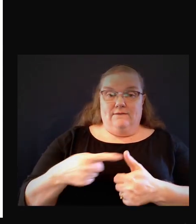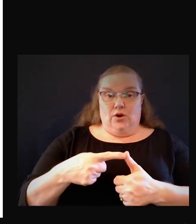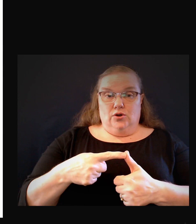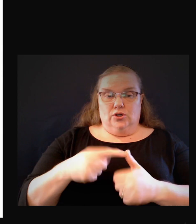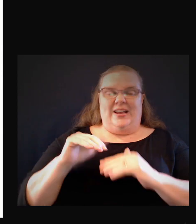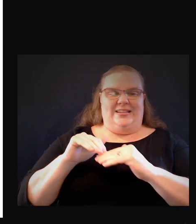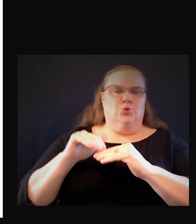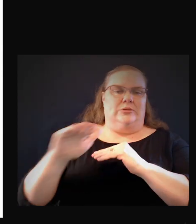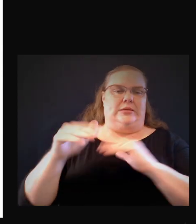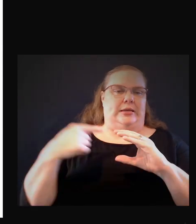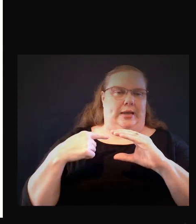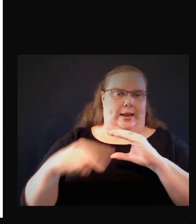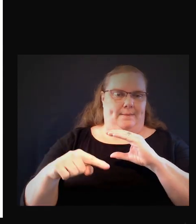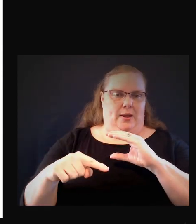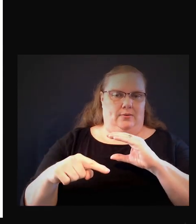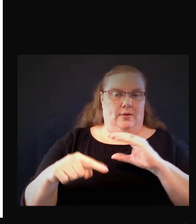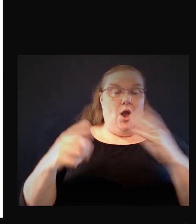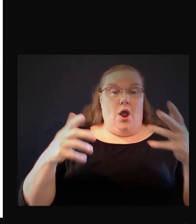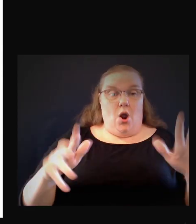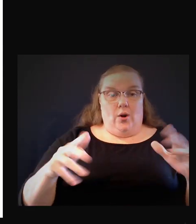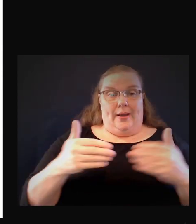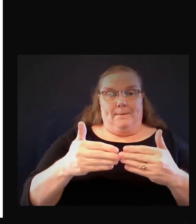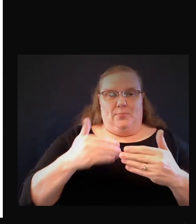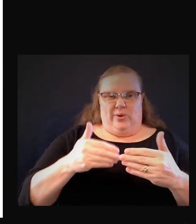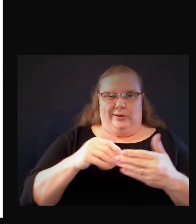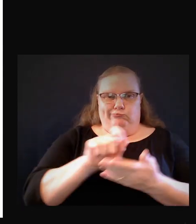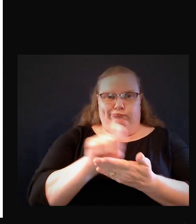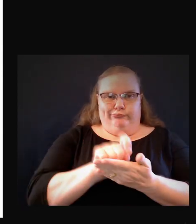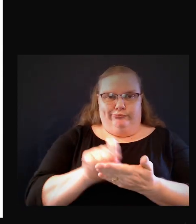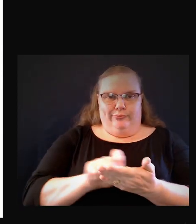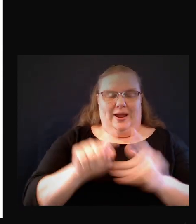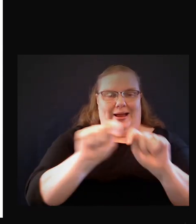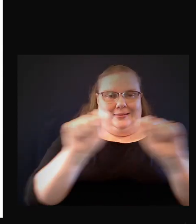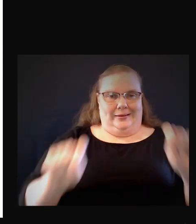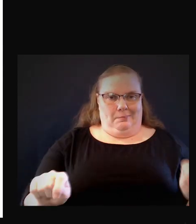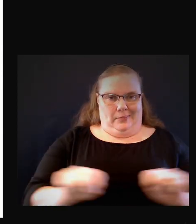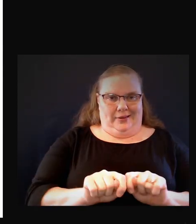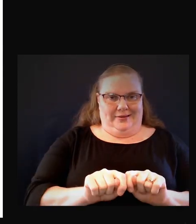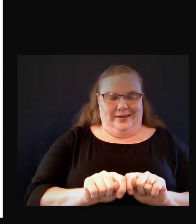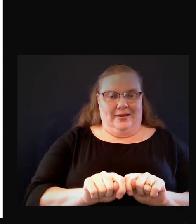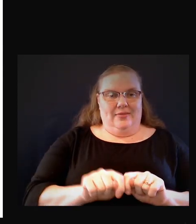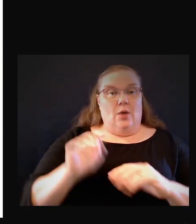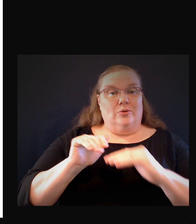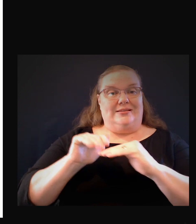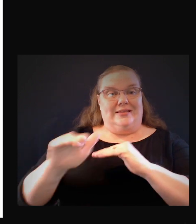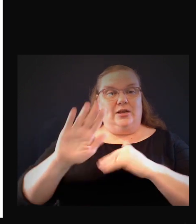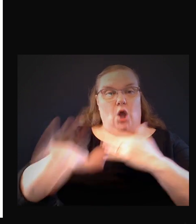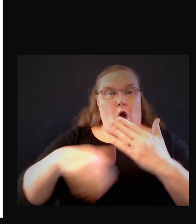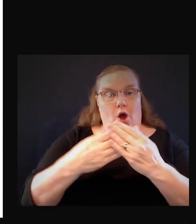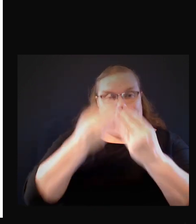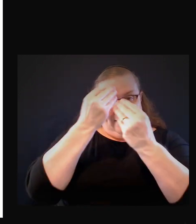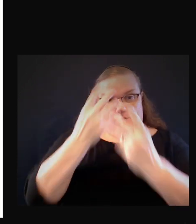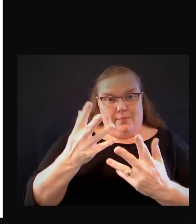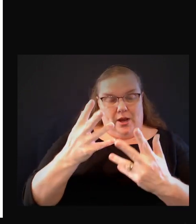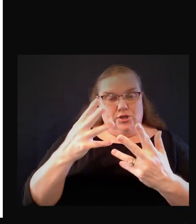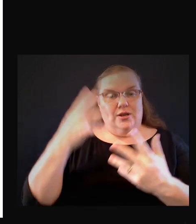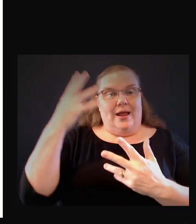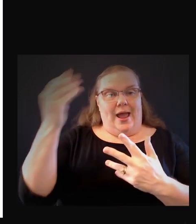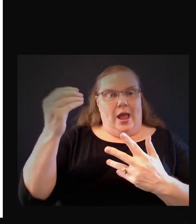I have already pre-configured a template where it will send all the information out regarding the sale on my title to the players.